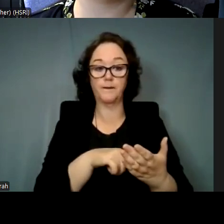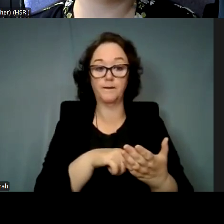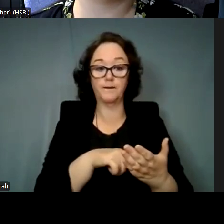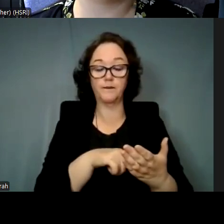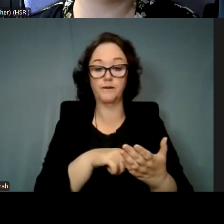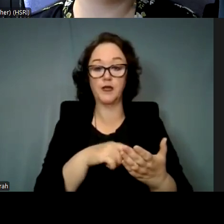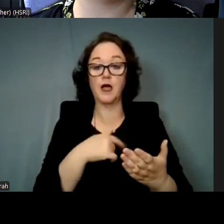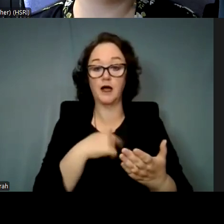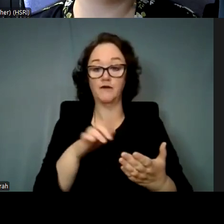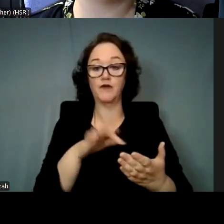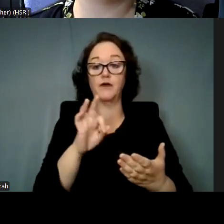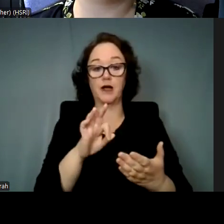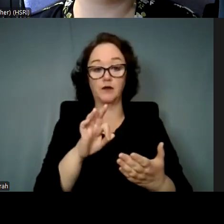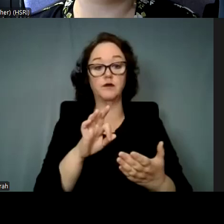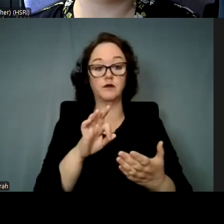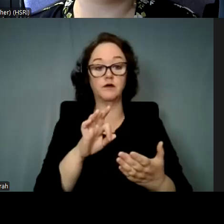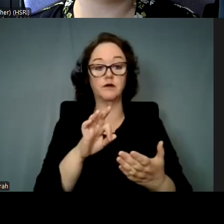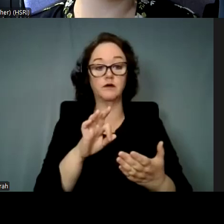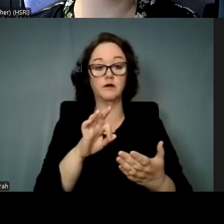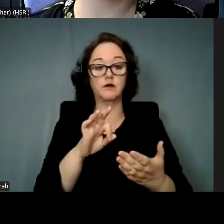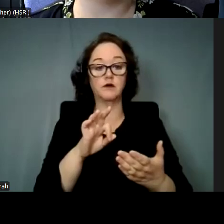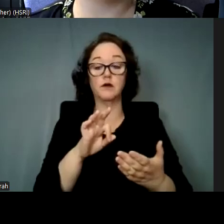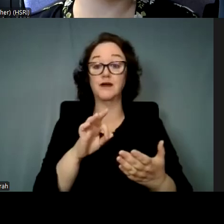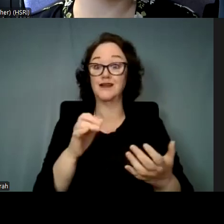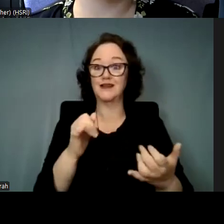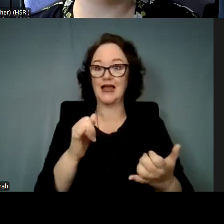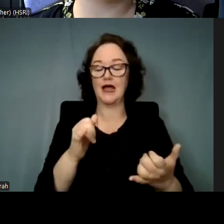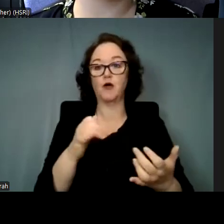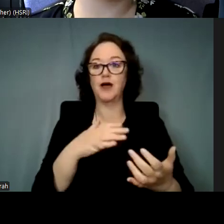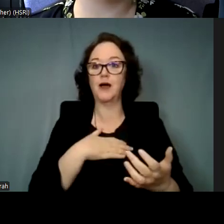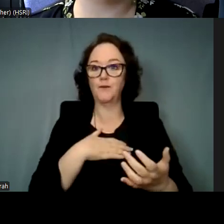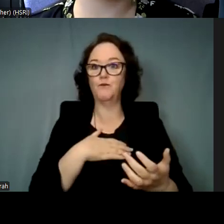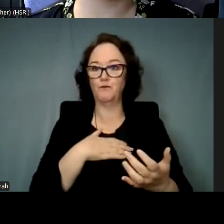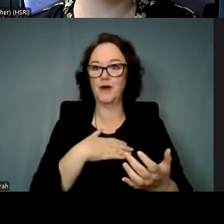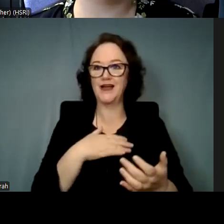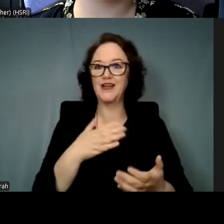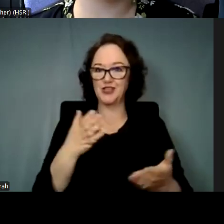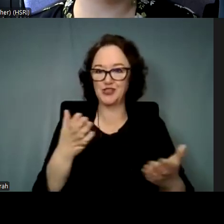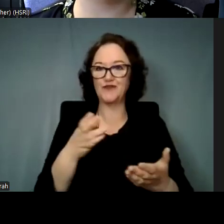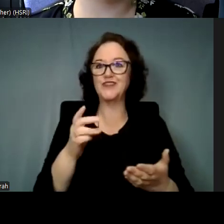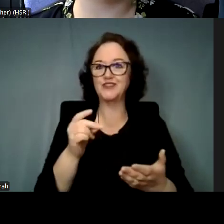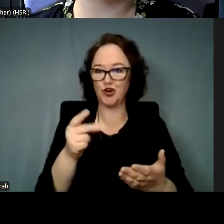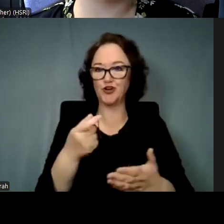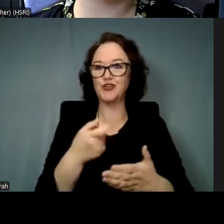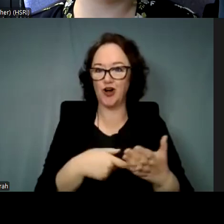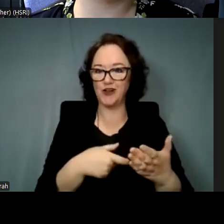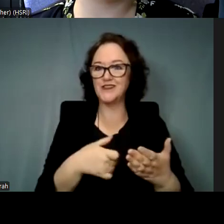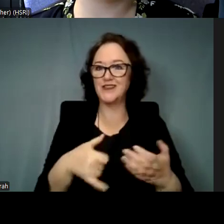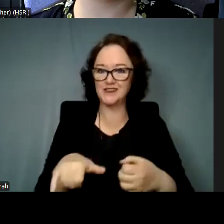service dog costs, and now covered by my waiver. So I was able to say, thank you so much for that. You know, that's very